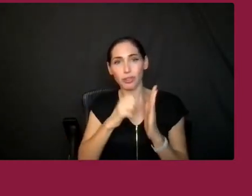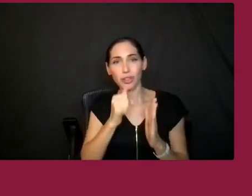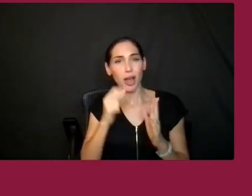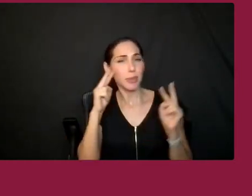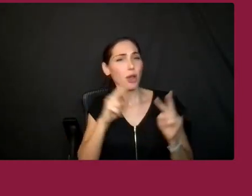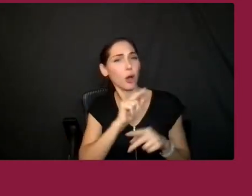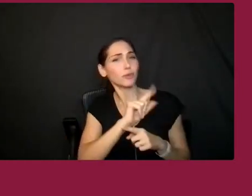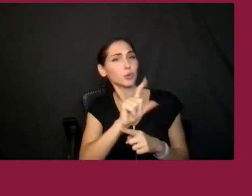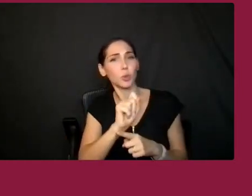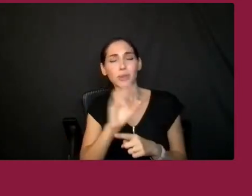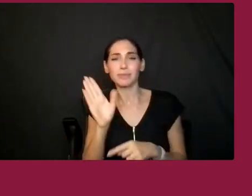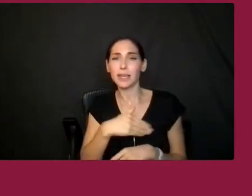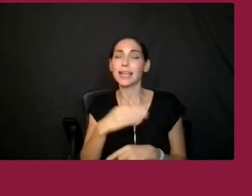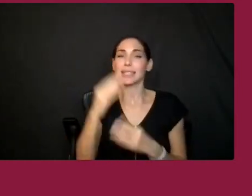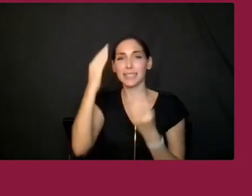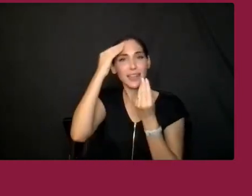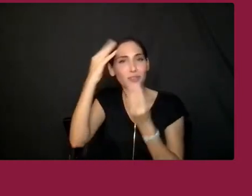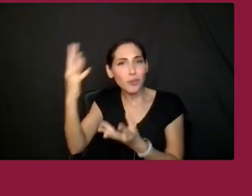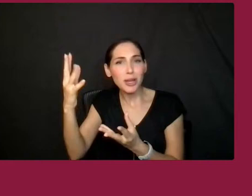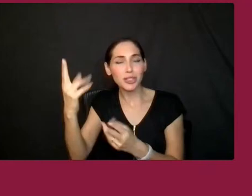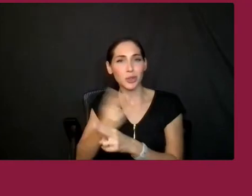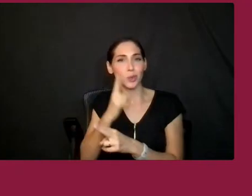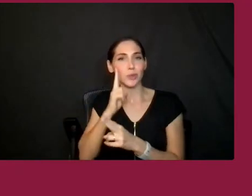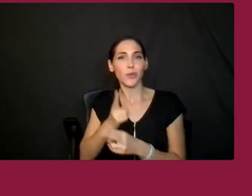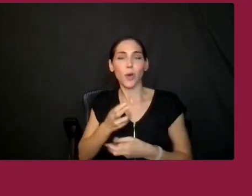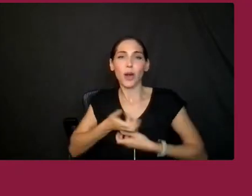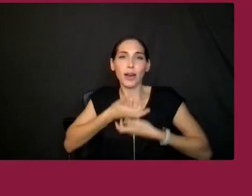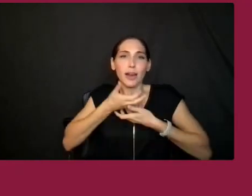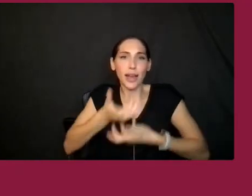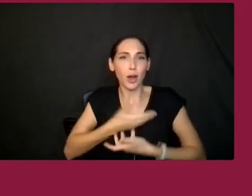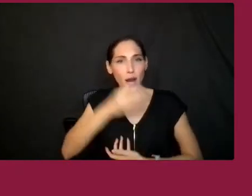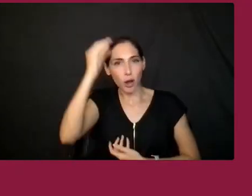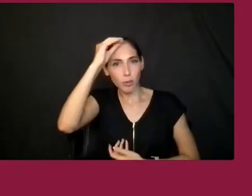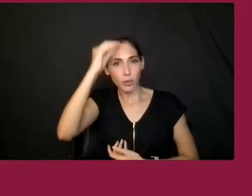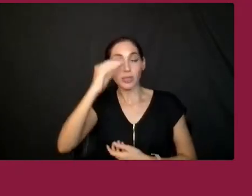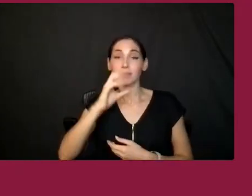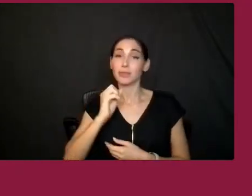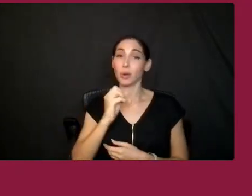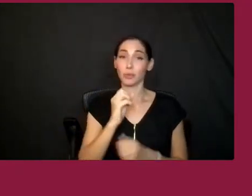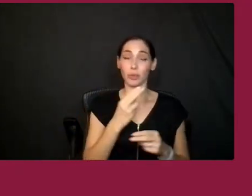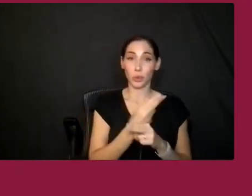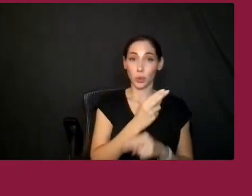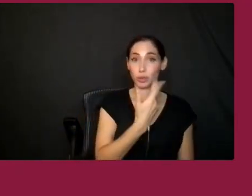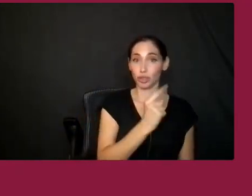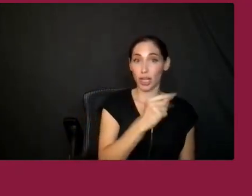information that is used to carry our voices, perhaps in addition to using Chat GPT as a writing guide.